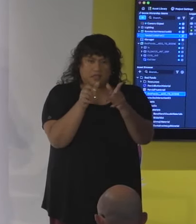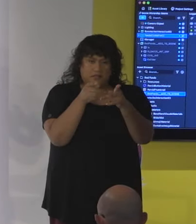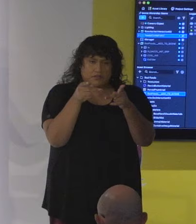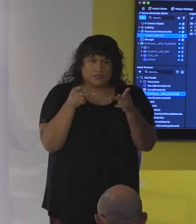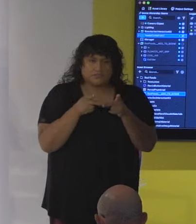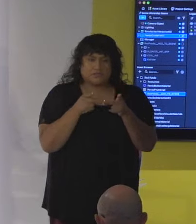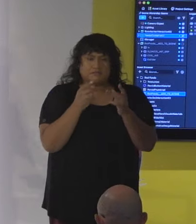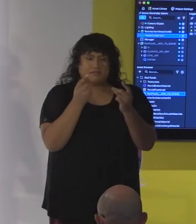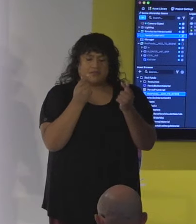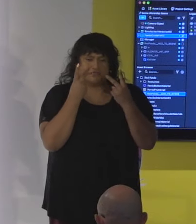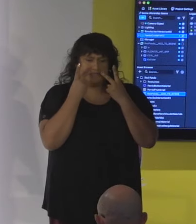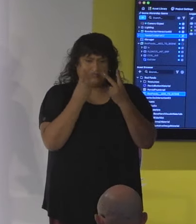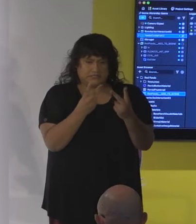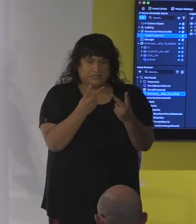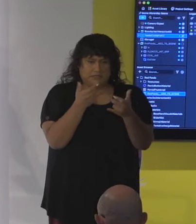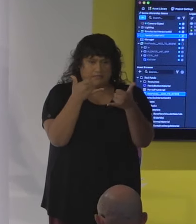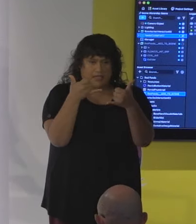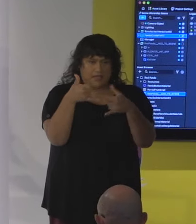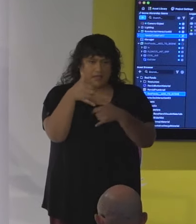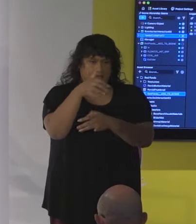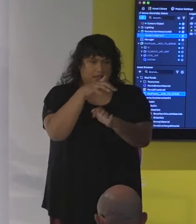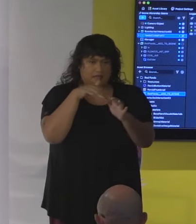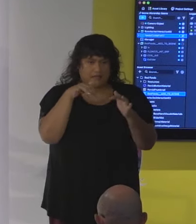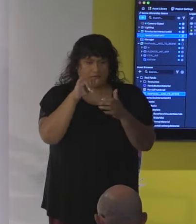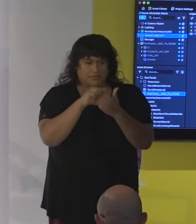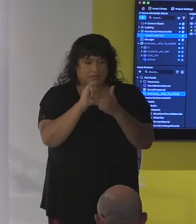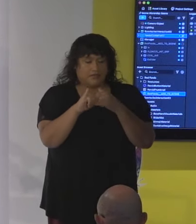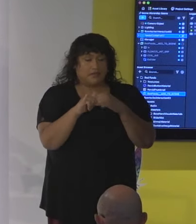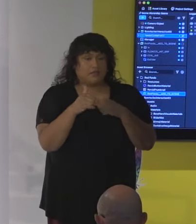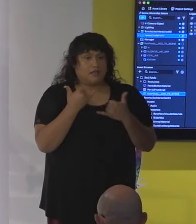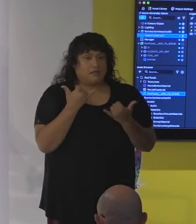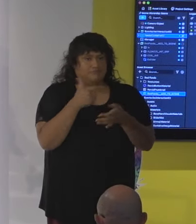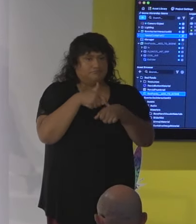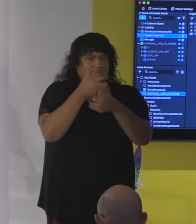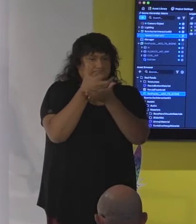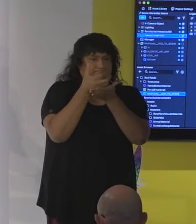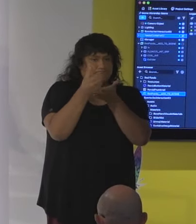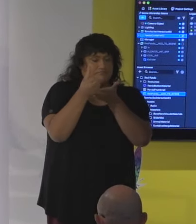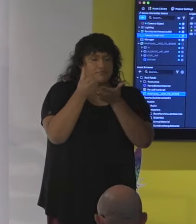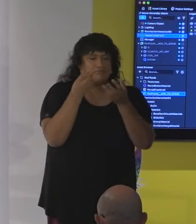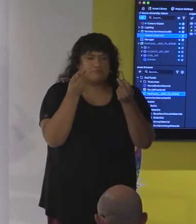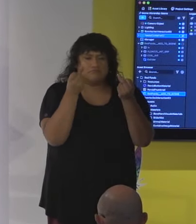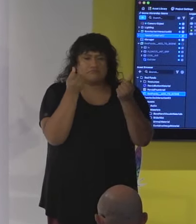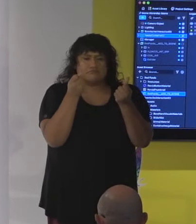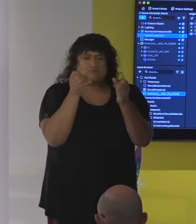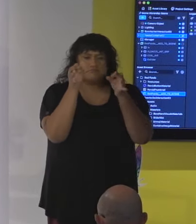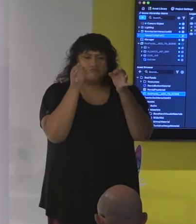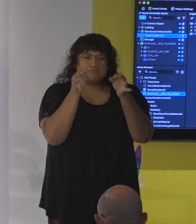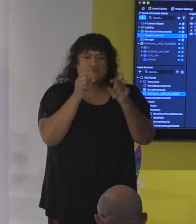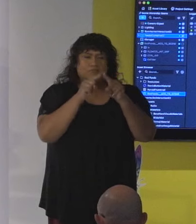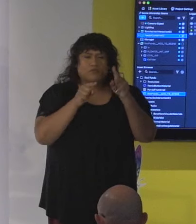I can see it. And so, we're running out of time here, but I just wanna quickly sprint through some of the ways that you can expand on this.